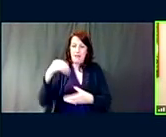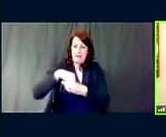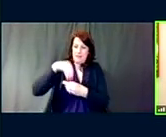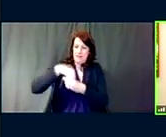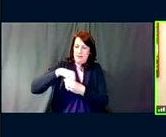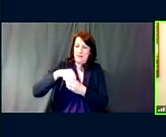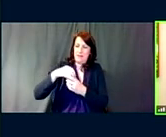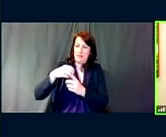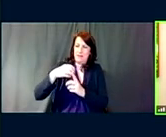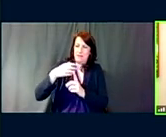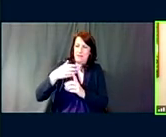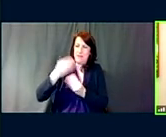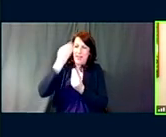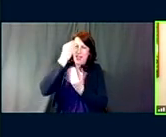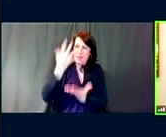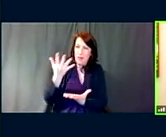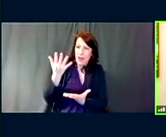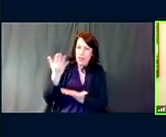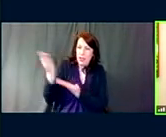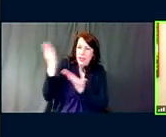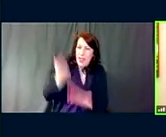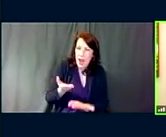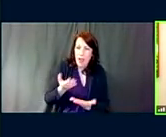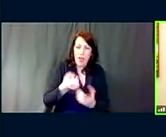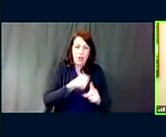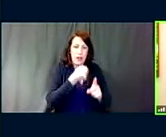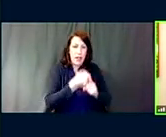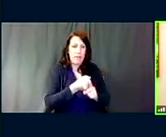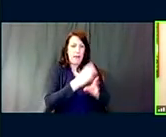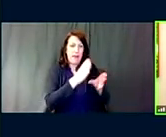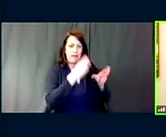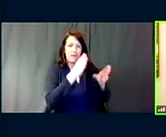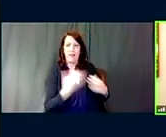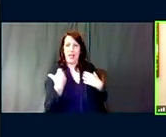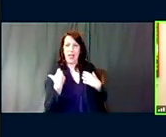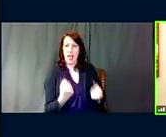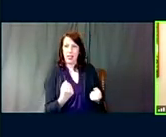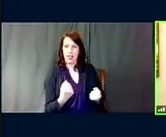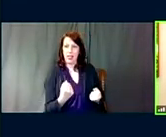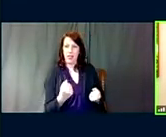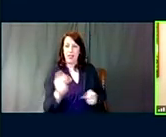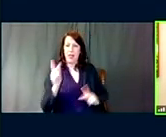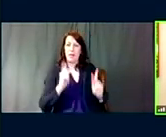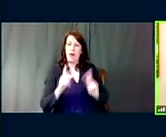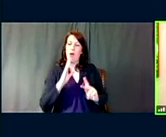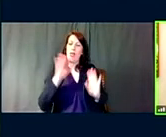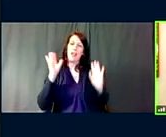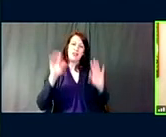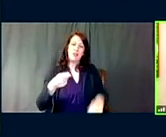CARRYING WITH IT? WHAT IS THE INFORMATION THAT IT'S CARRYING THAT COULD IMPACT ONE'S HEALTH? AND PEOPLE SAY, OH, WELL, IT'S